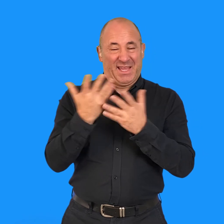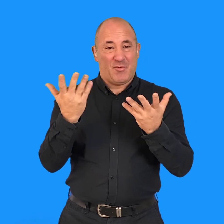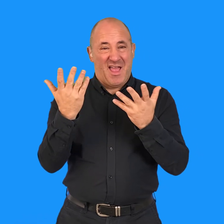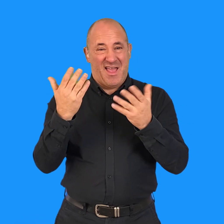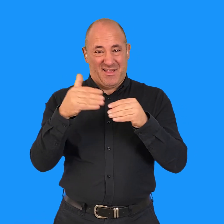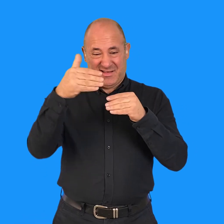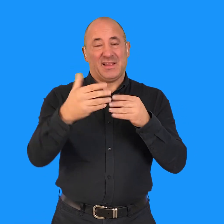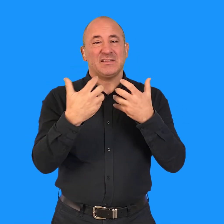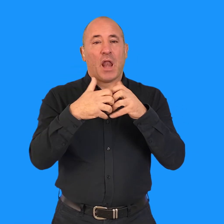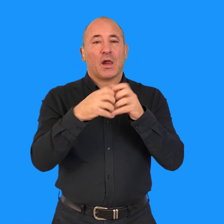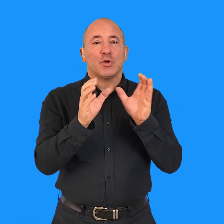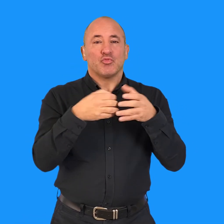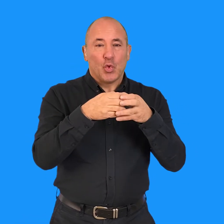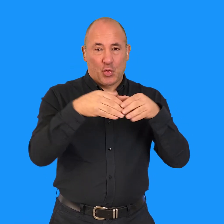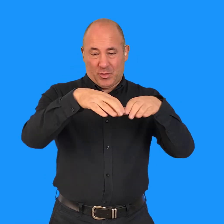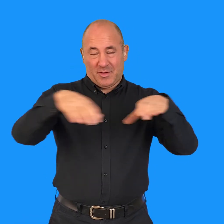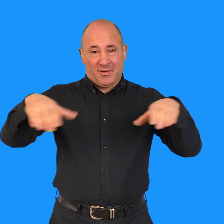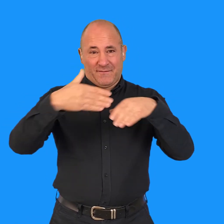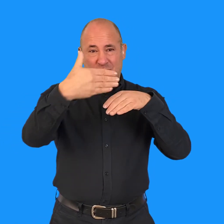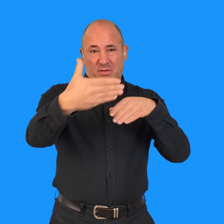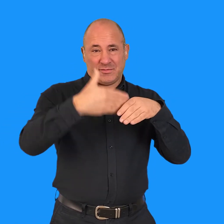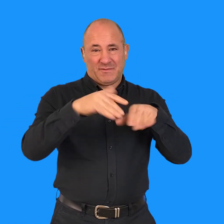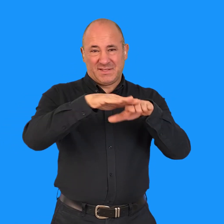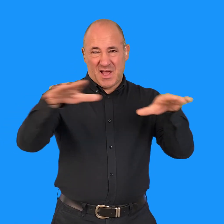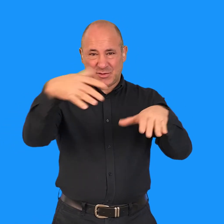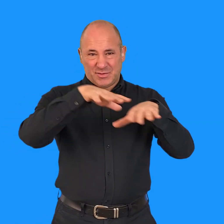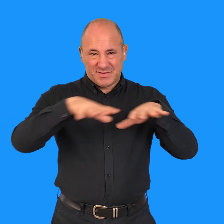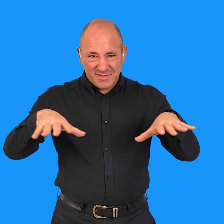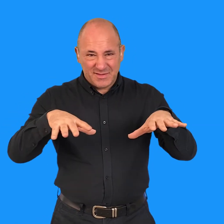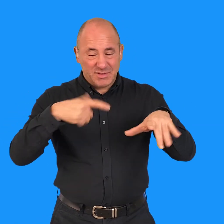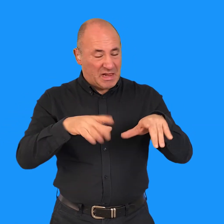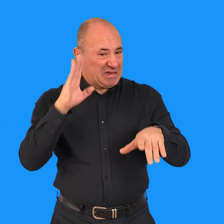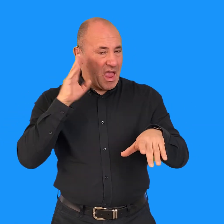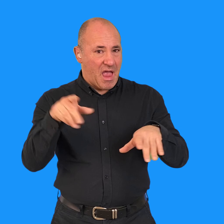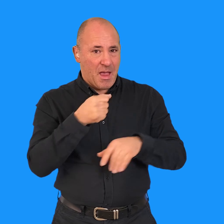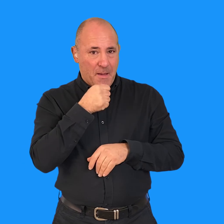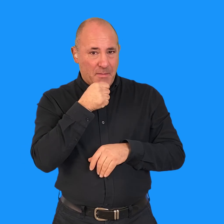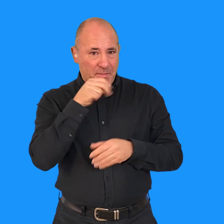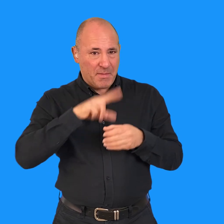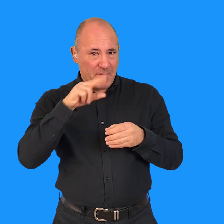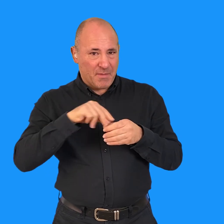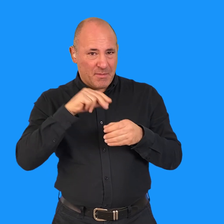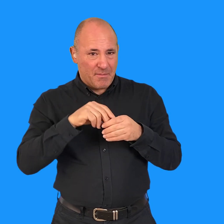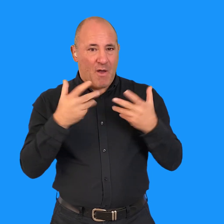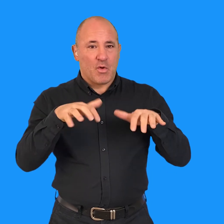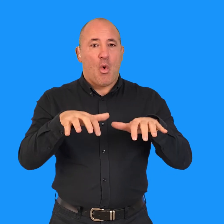to be able to be heard by the audience members. So they were actually open the gantry along with the technical crew,